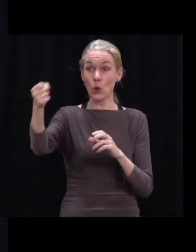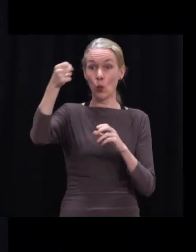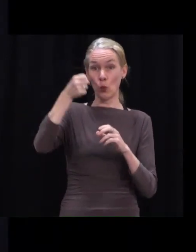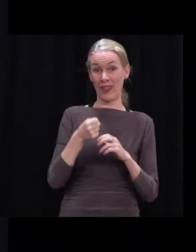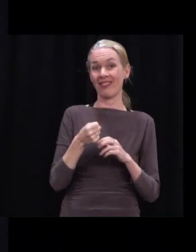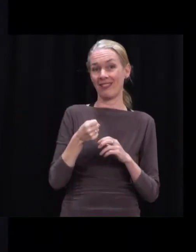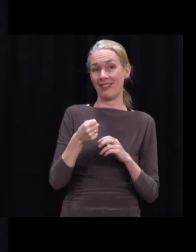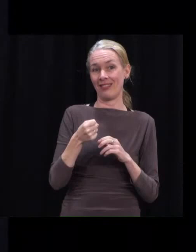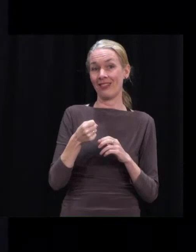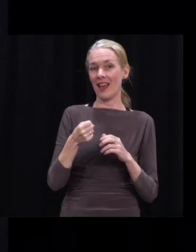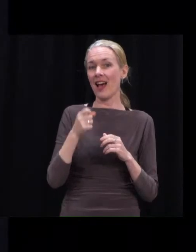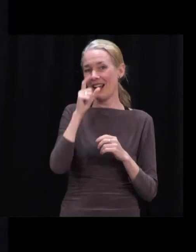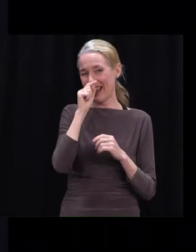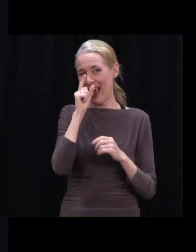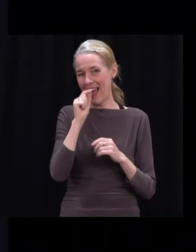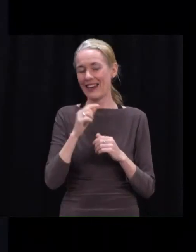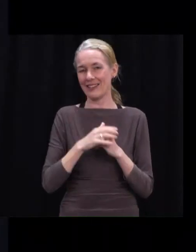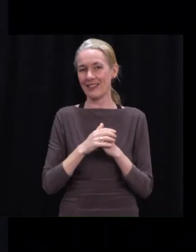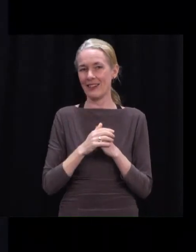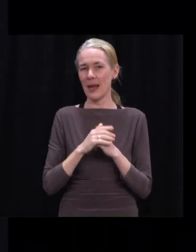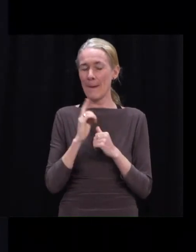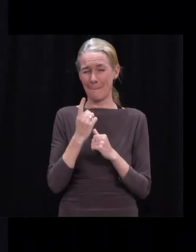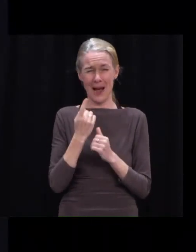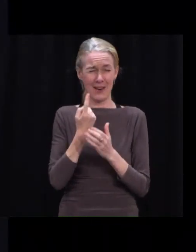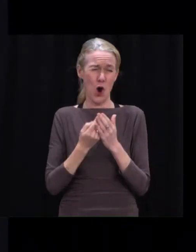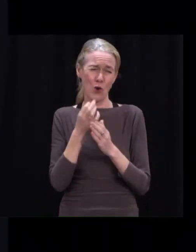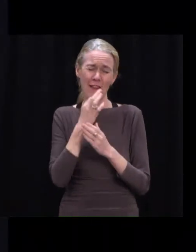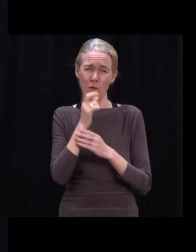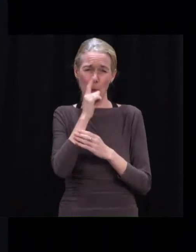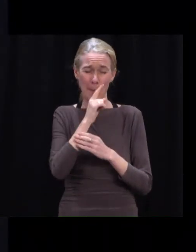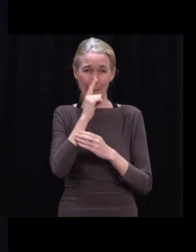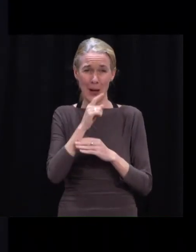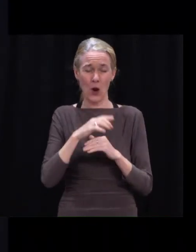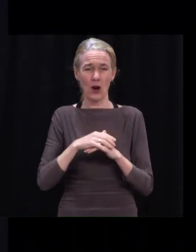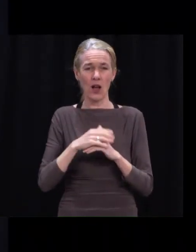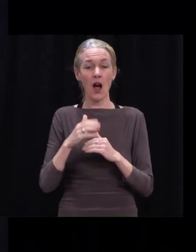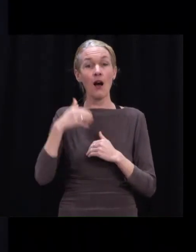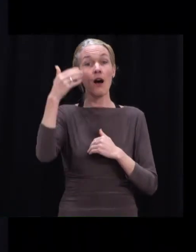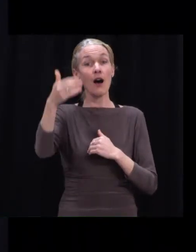for children or who are vulnerable who bring in another